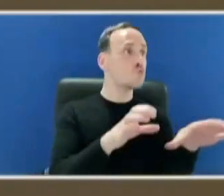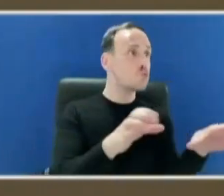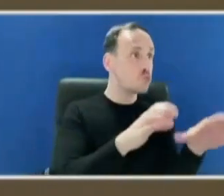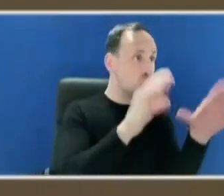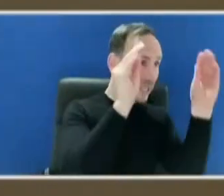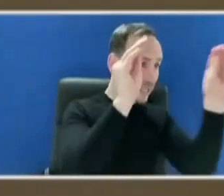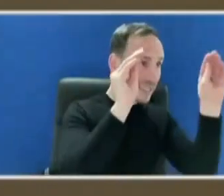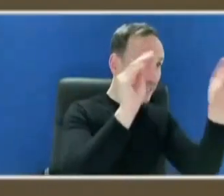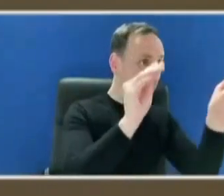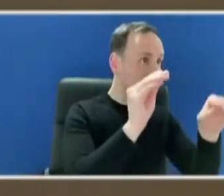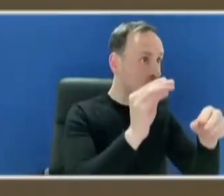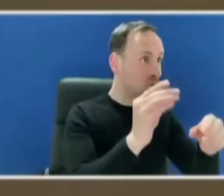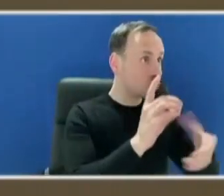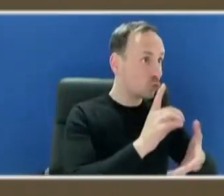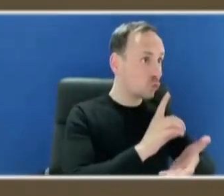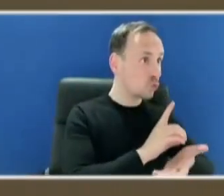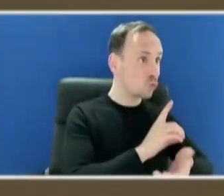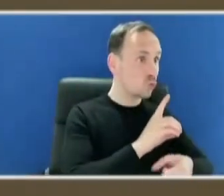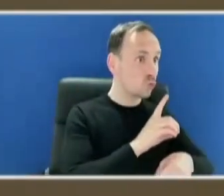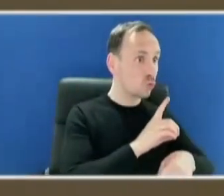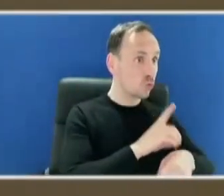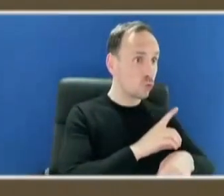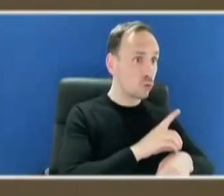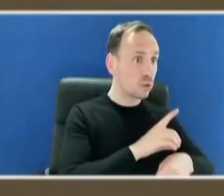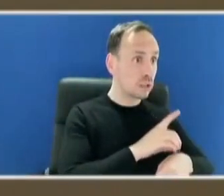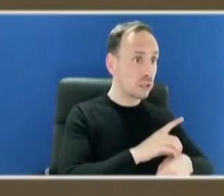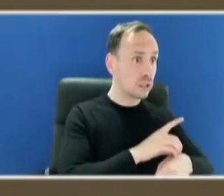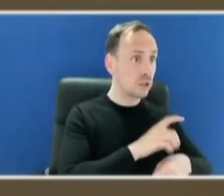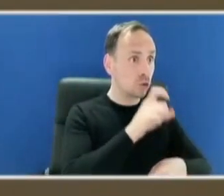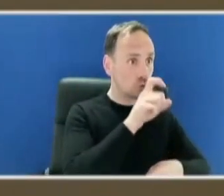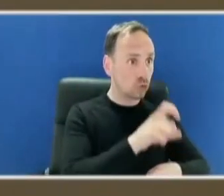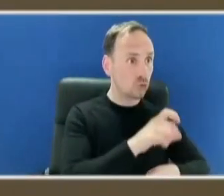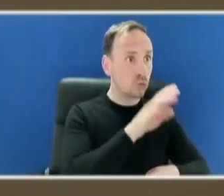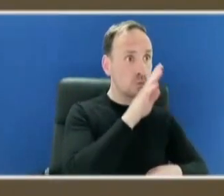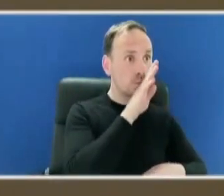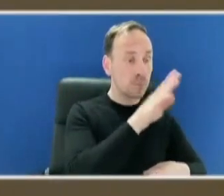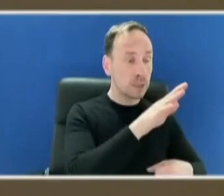um they should be aligned with um the North Carolina